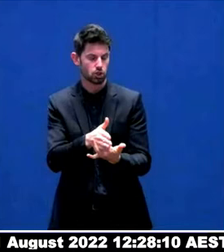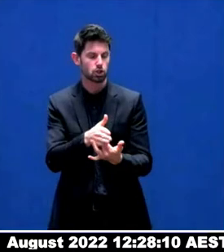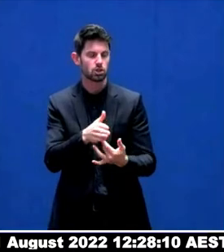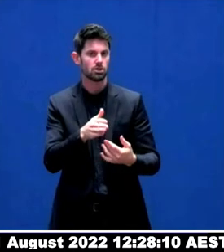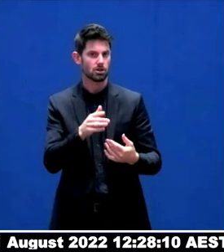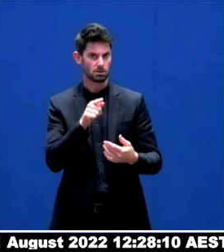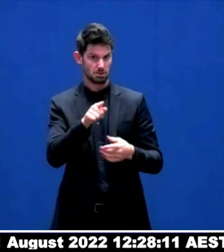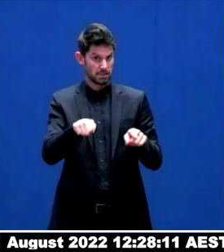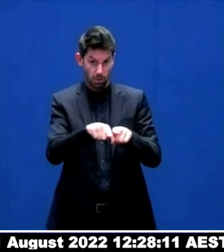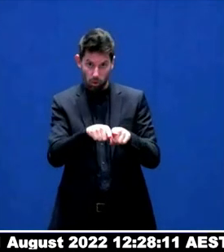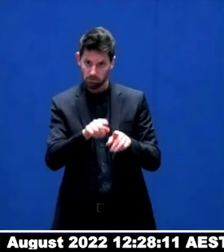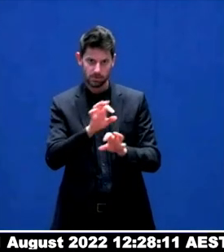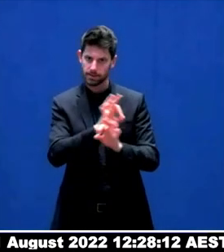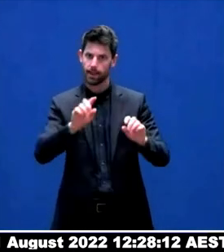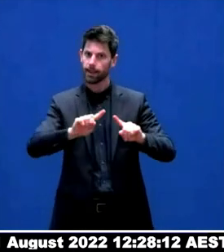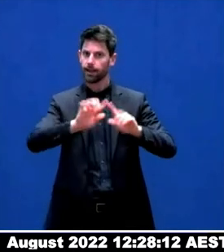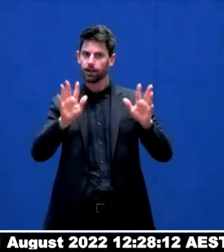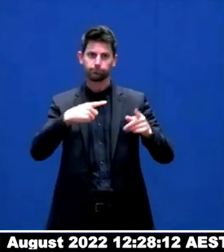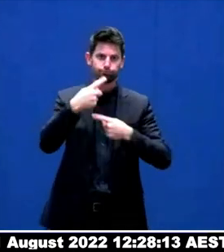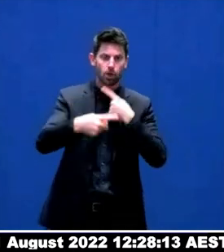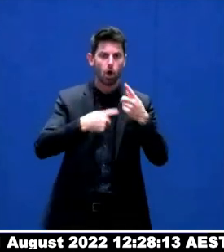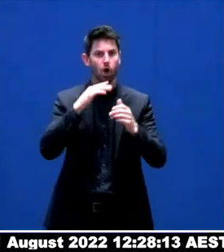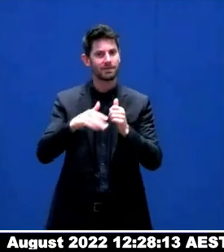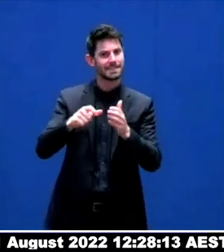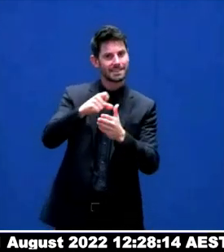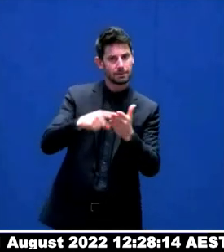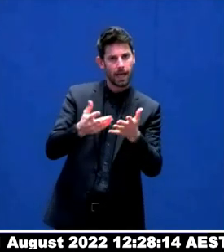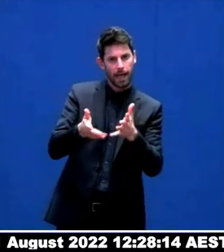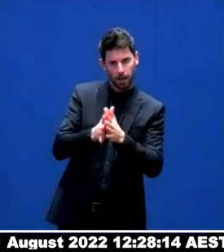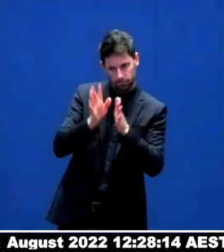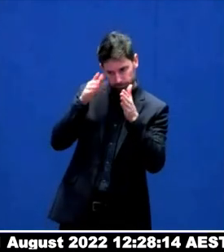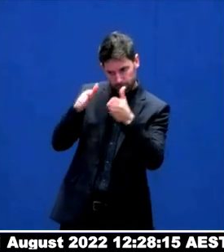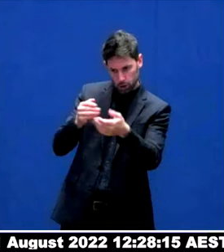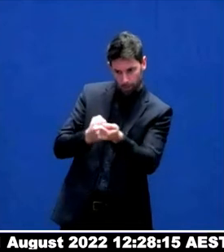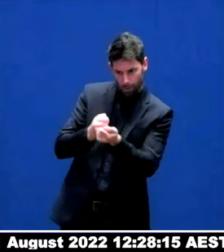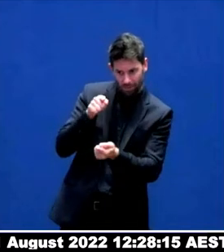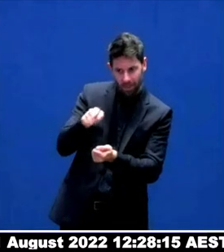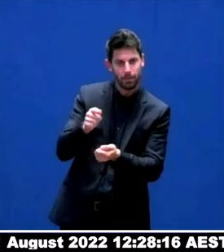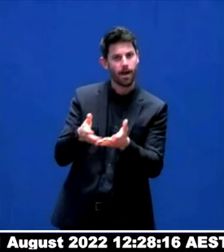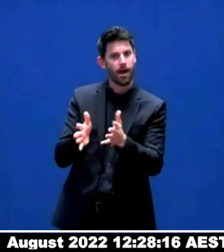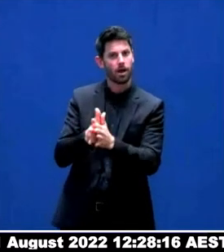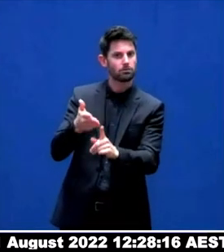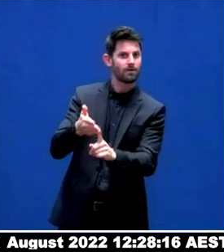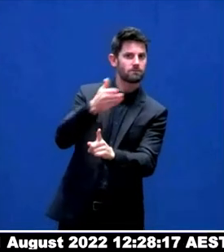discussion of disability in terms of prevention and early intervention, looking at those areas. You're aware of that?